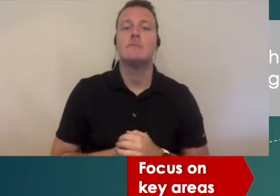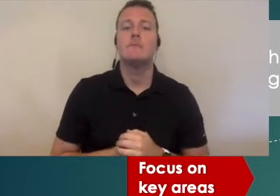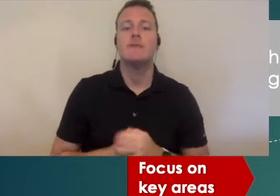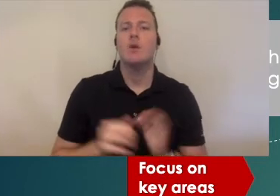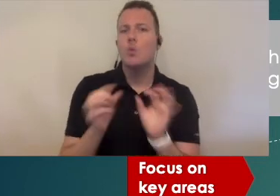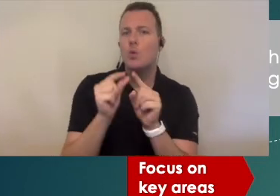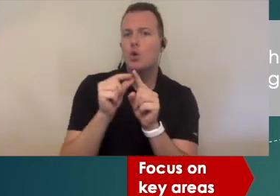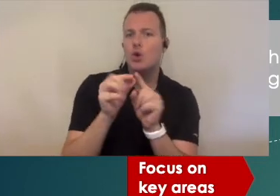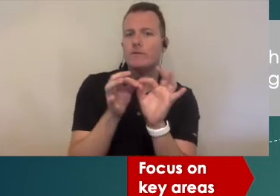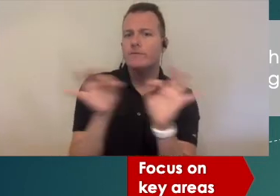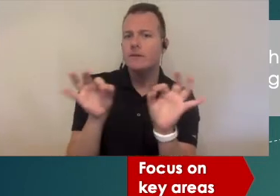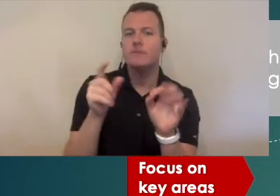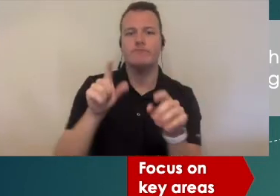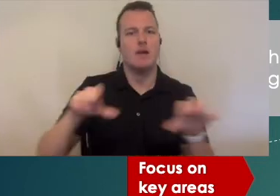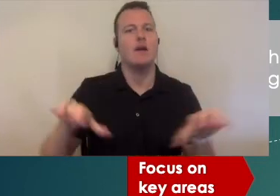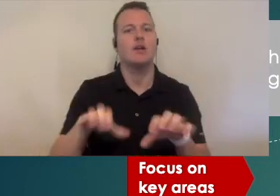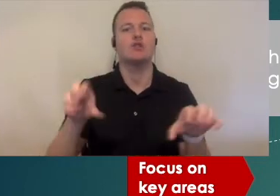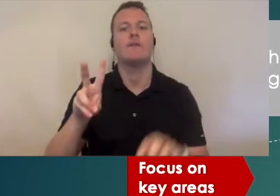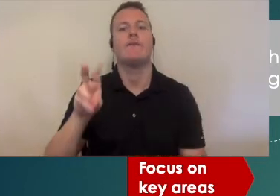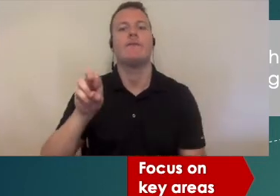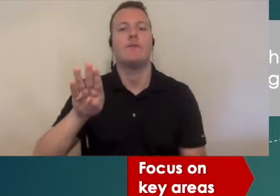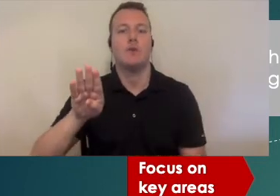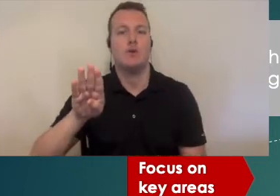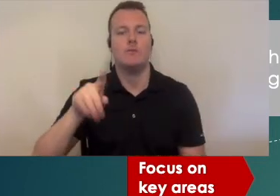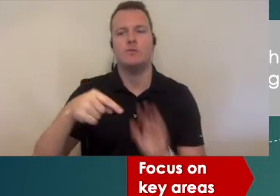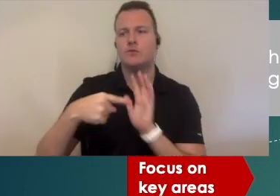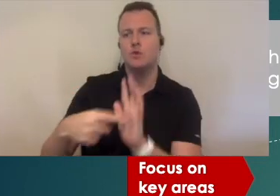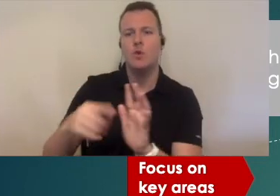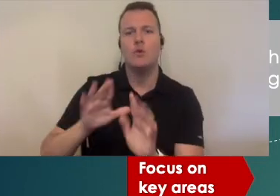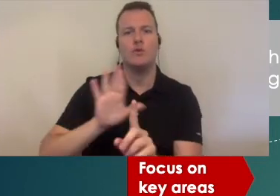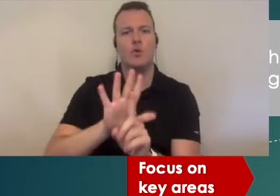wording things, use action verbs that show your uniqueness, and be as specific